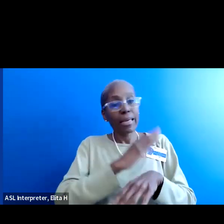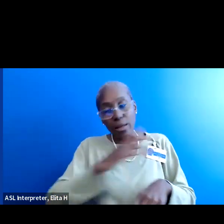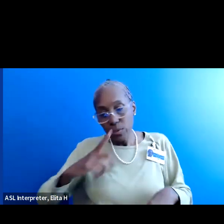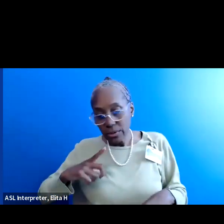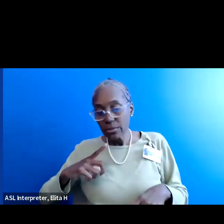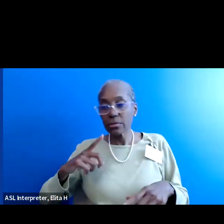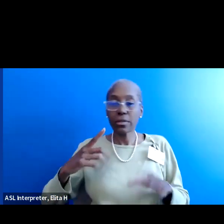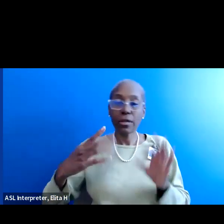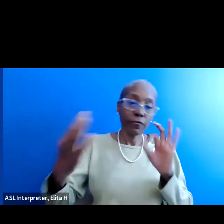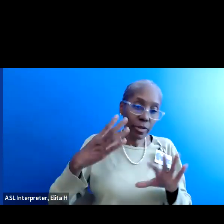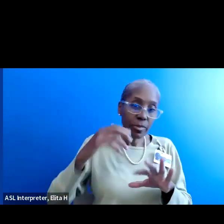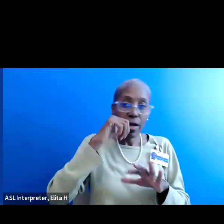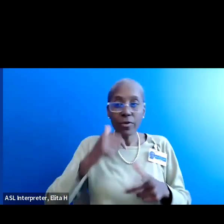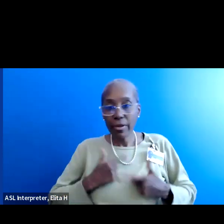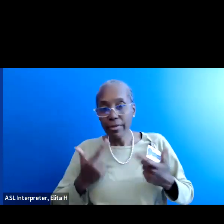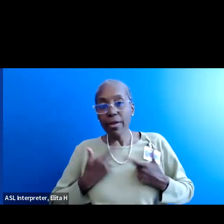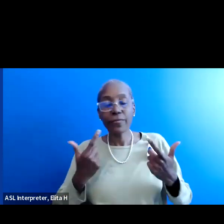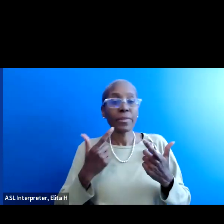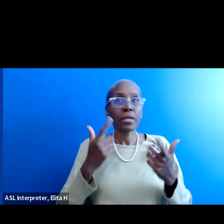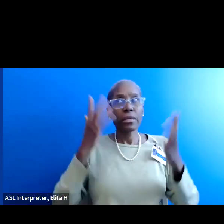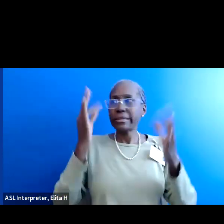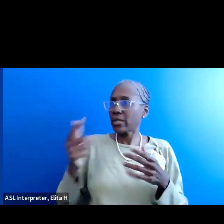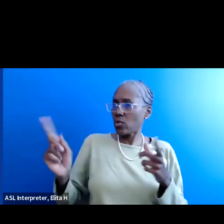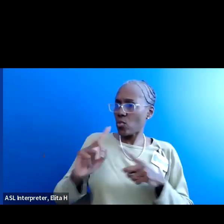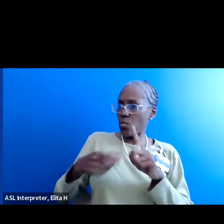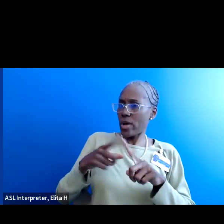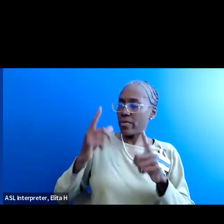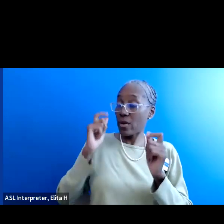community, choose when they wake up and how to schedule their daily life.